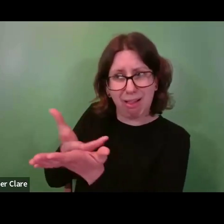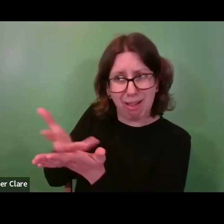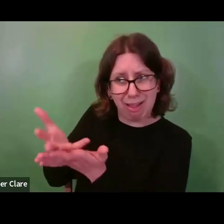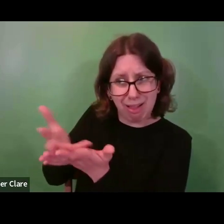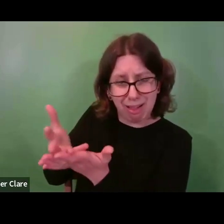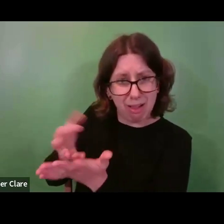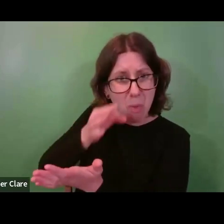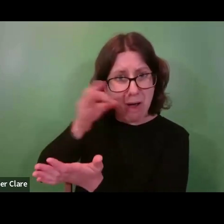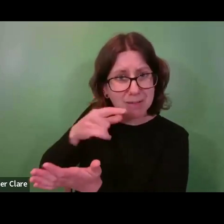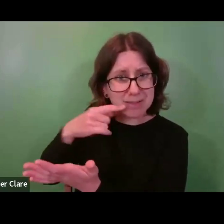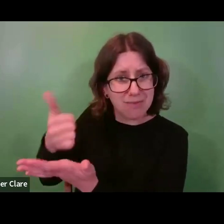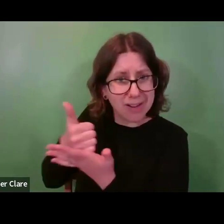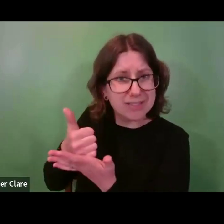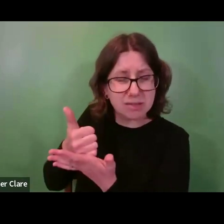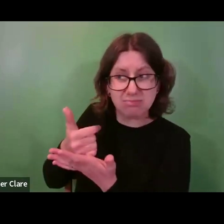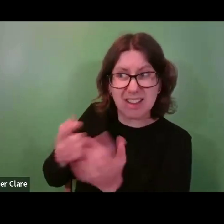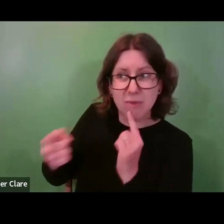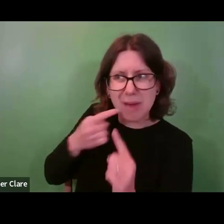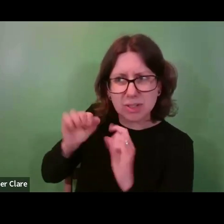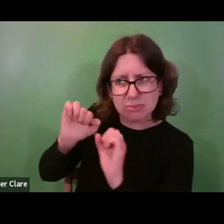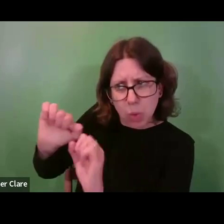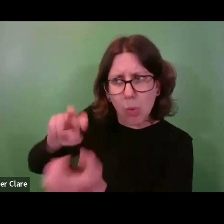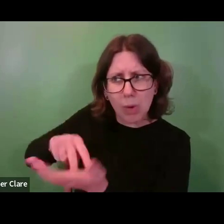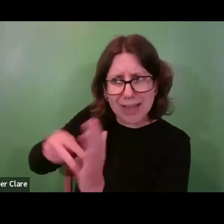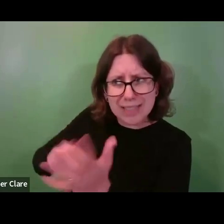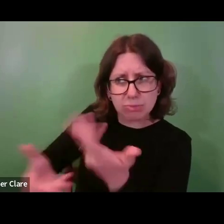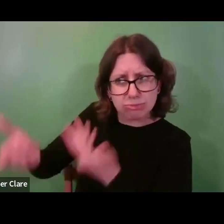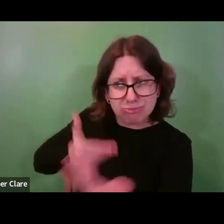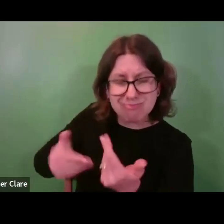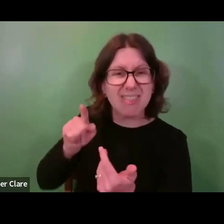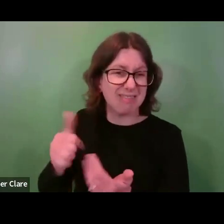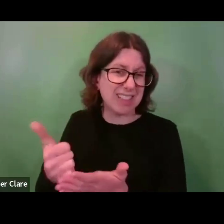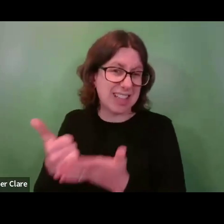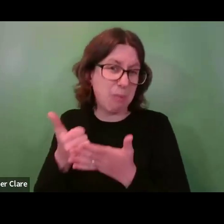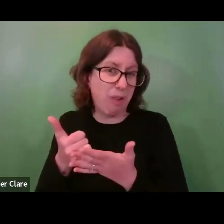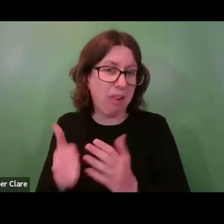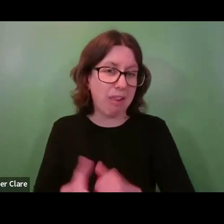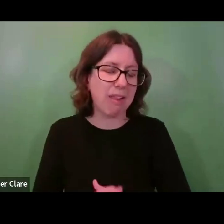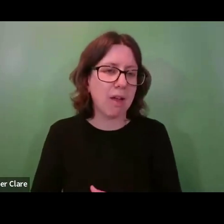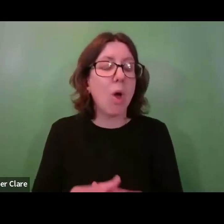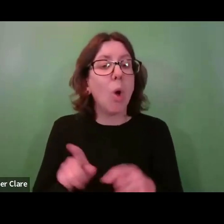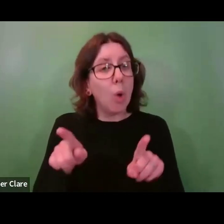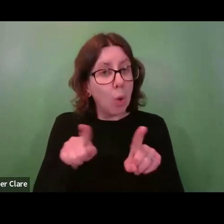be really helpful. I think, you know, the other thing I would say is